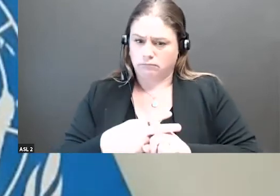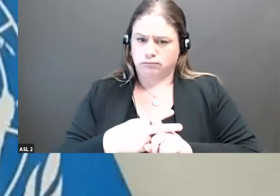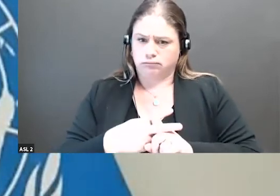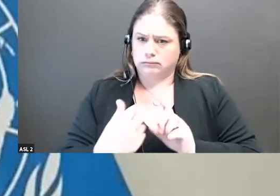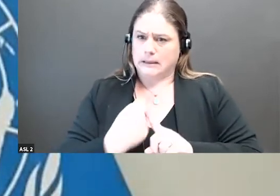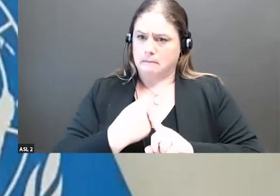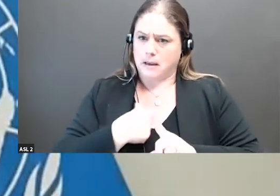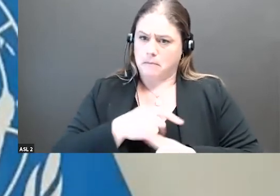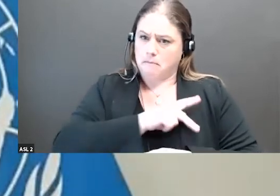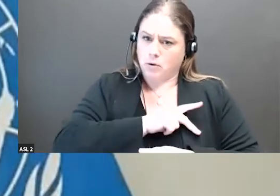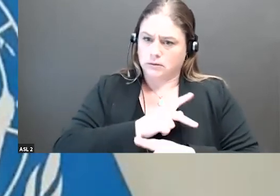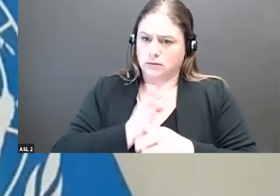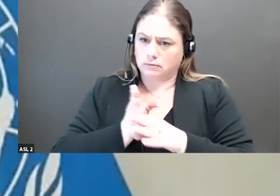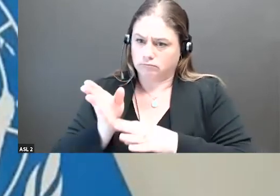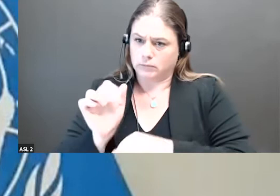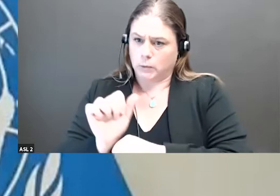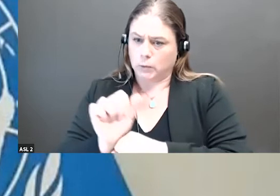For the reasons that Alec has described, I began my career